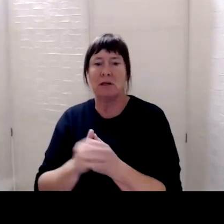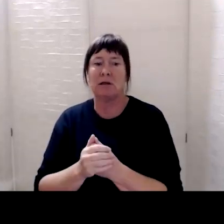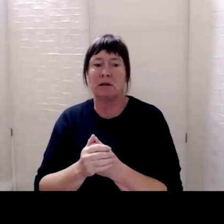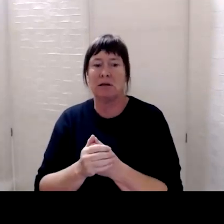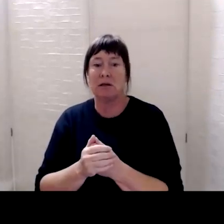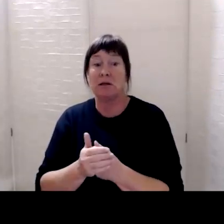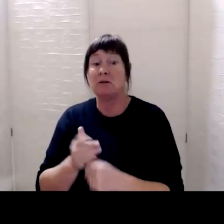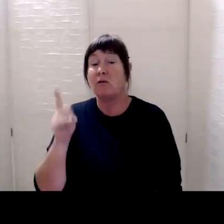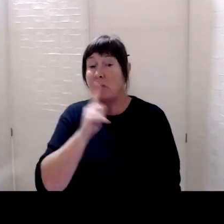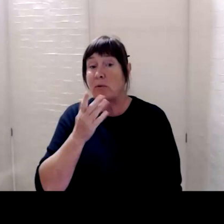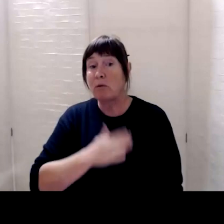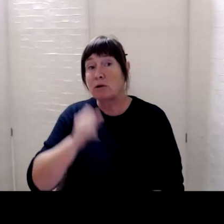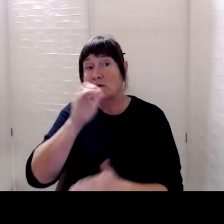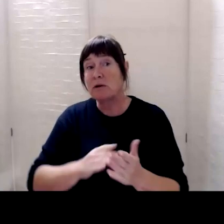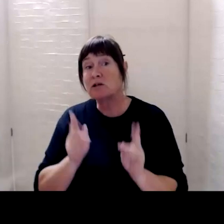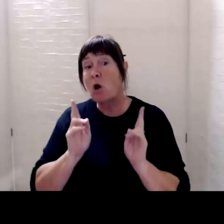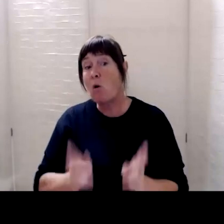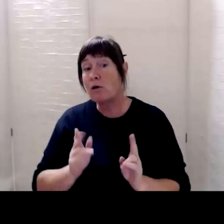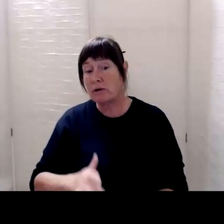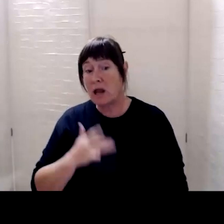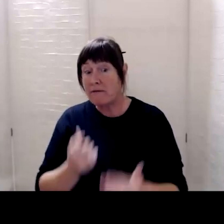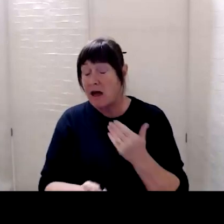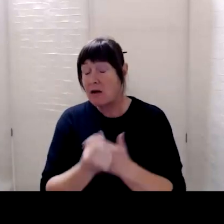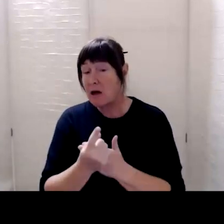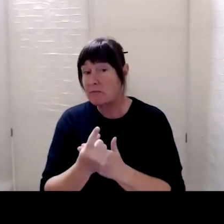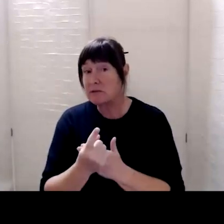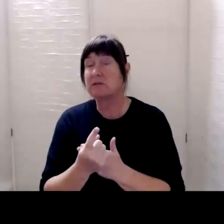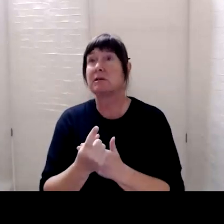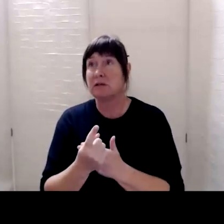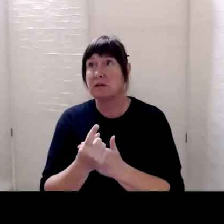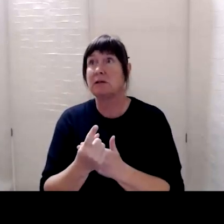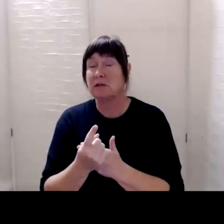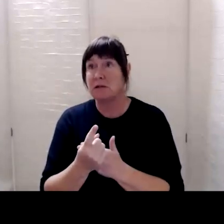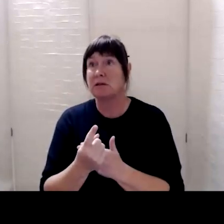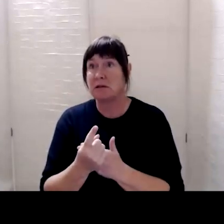outcomes, we will favour ordinary life